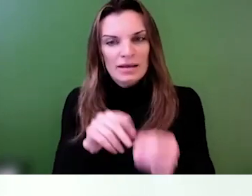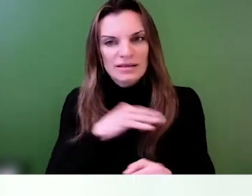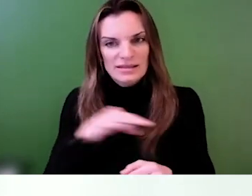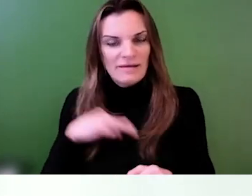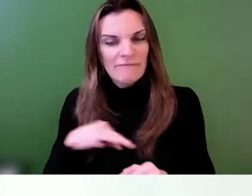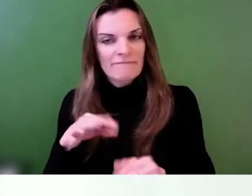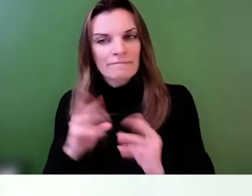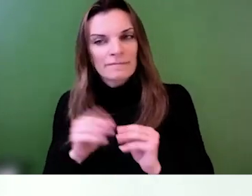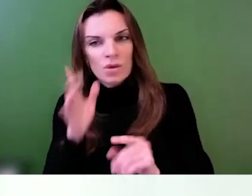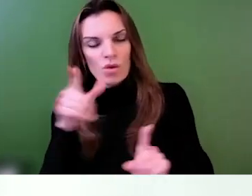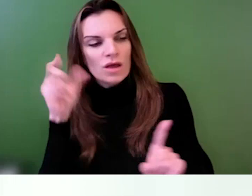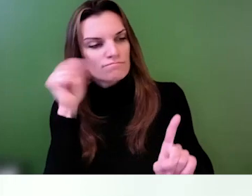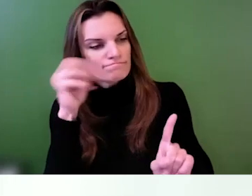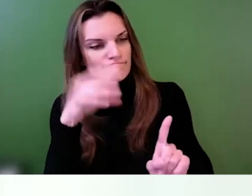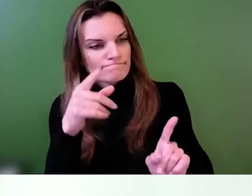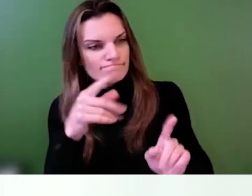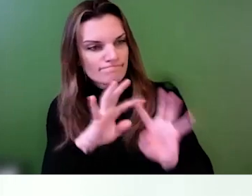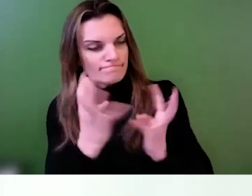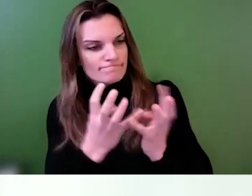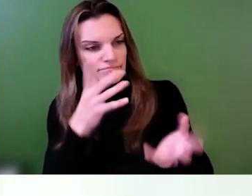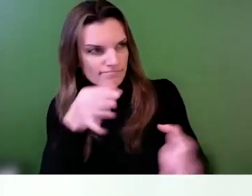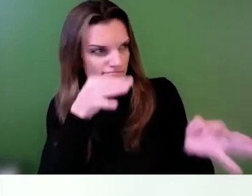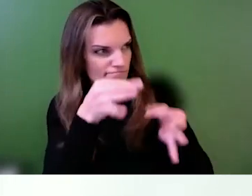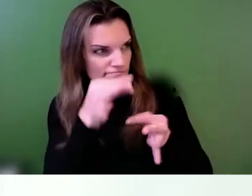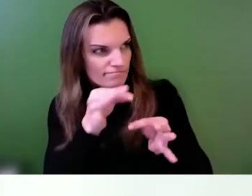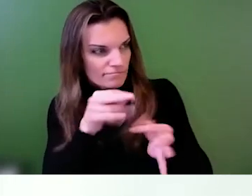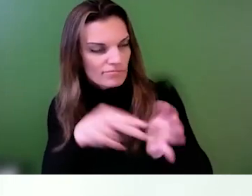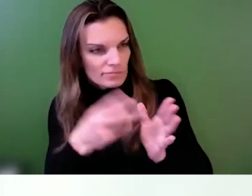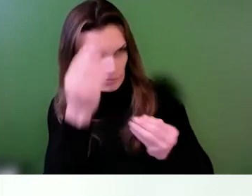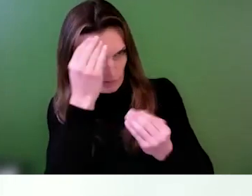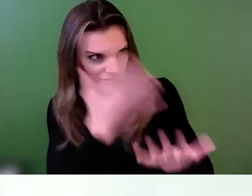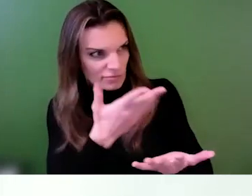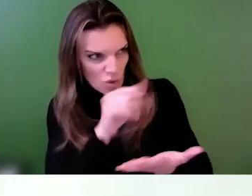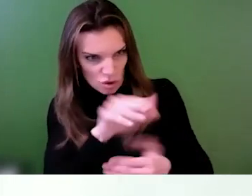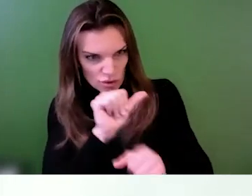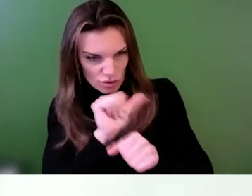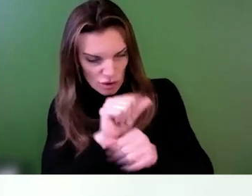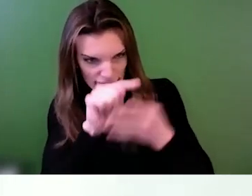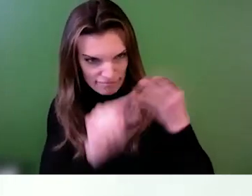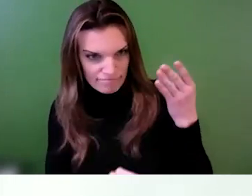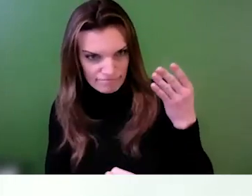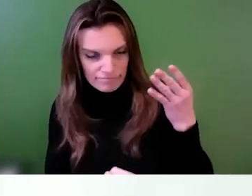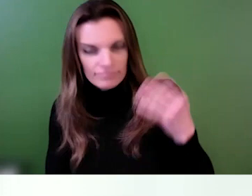Amy what tasks need to be completed for the day that are beyond her standard job tasks so